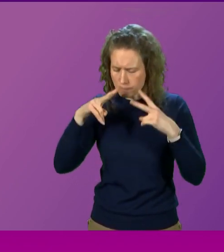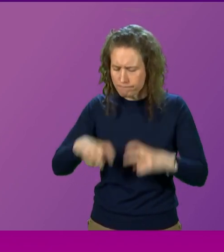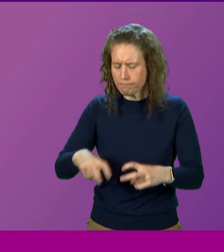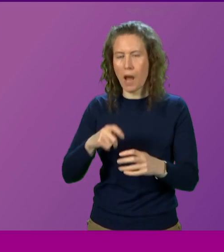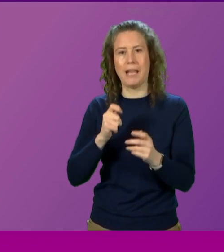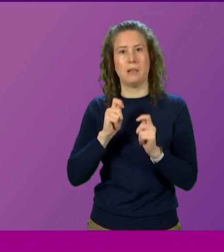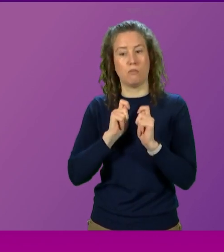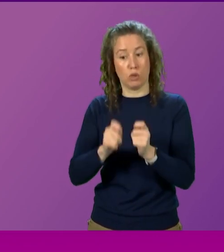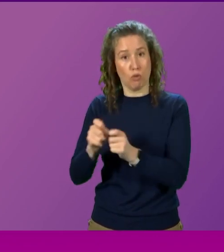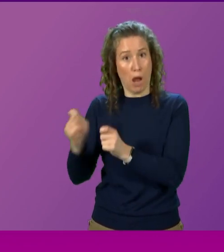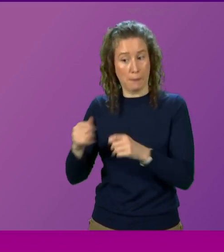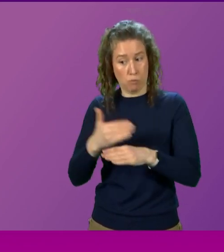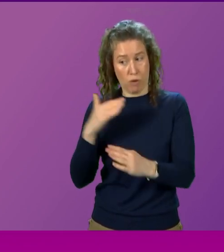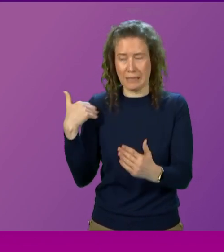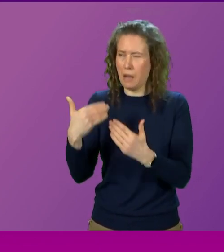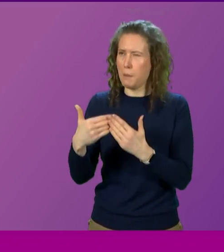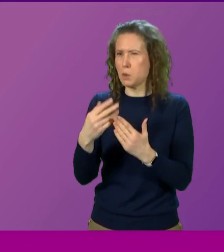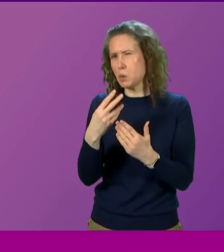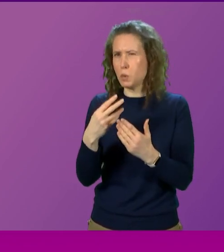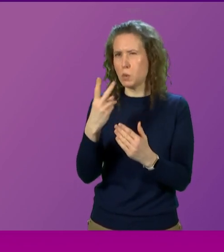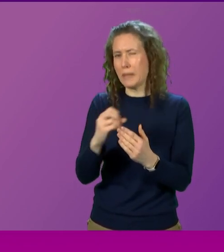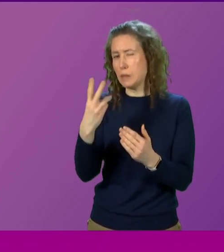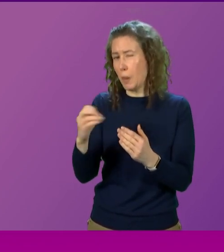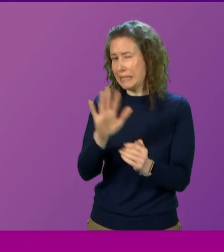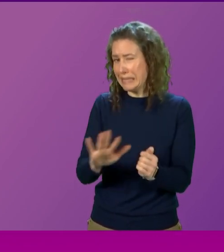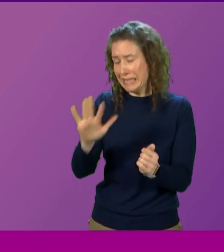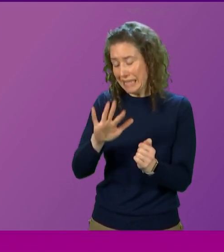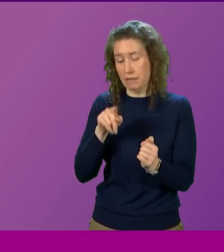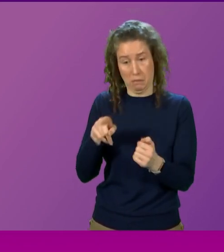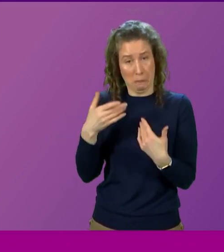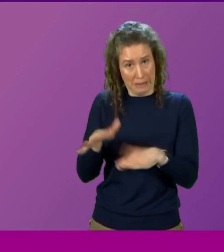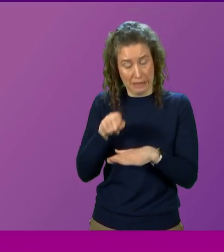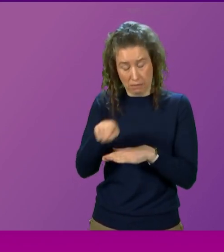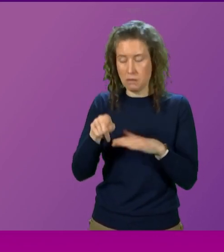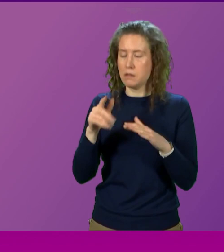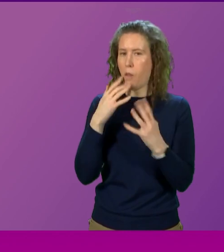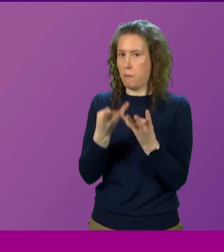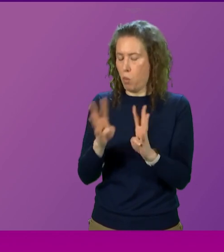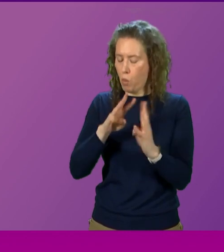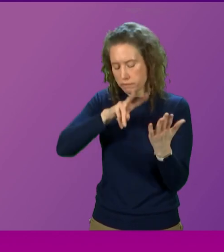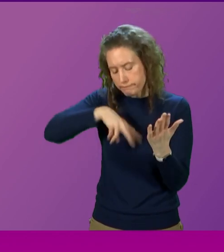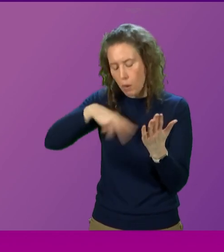up to early 2020 has been undertaken, and the board will implement all of its recommendations.